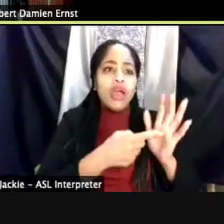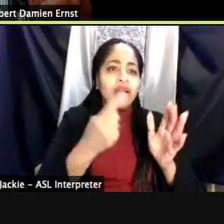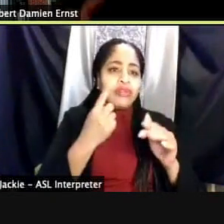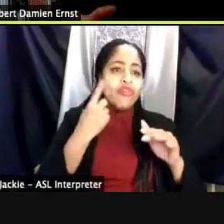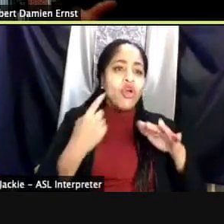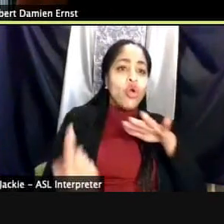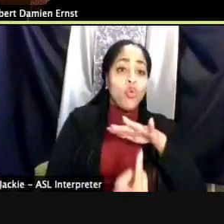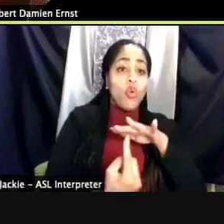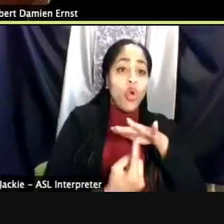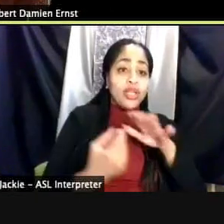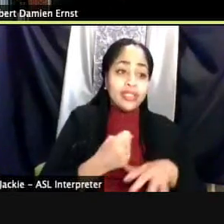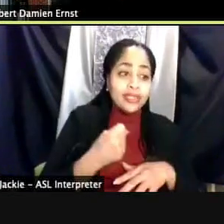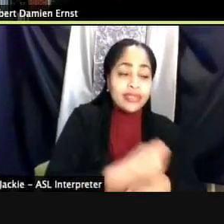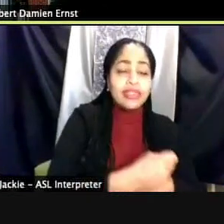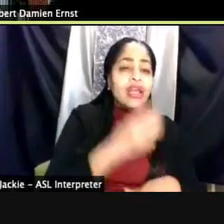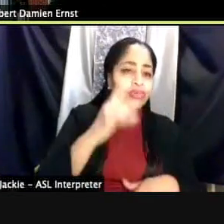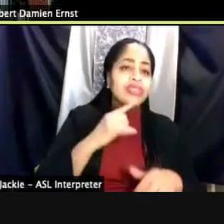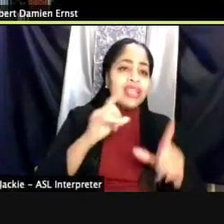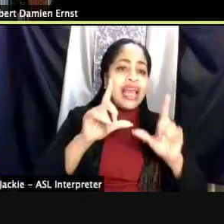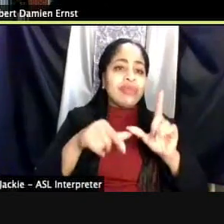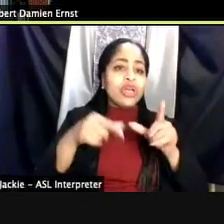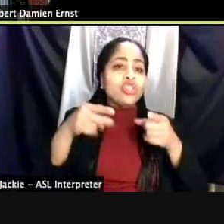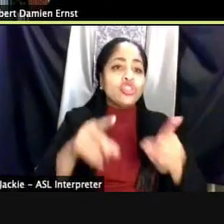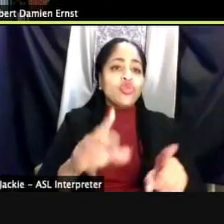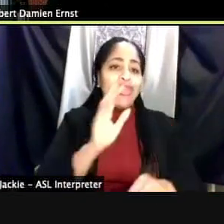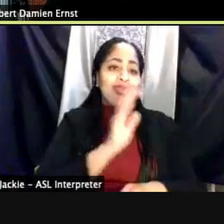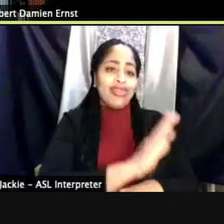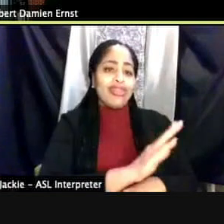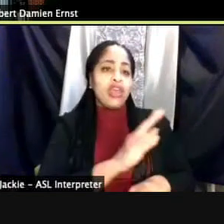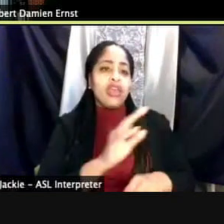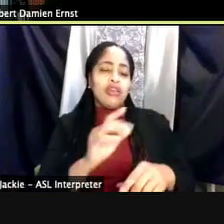it will say expire during the course of their prescribed quarantine period.